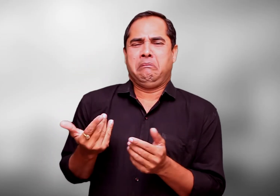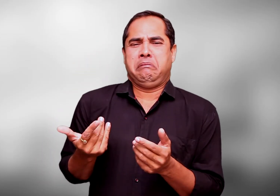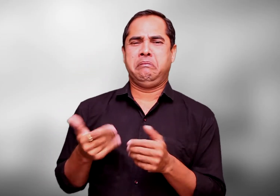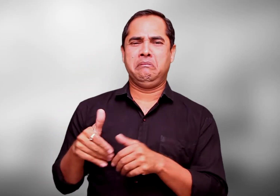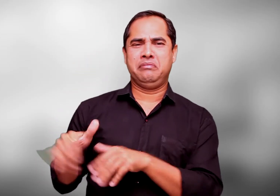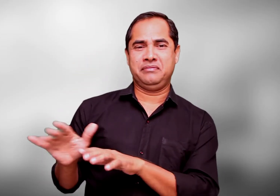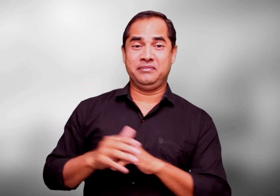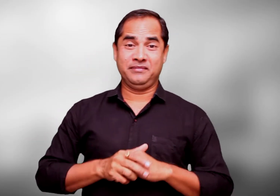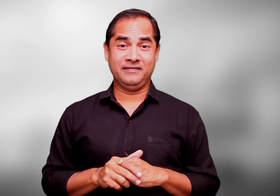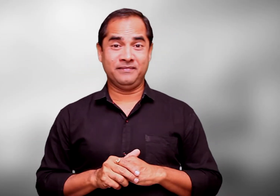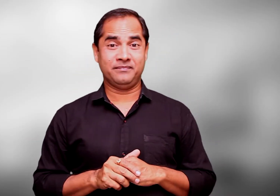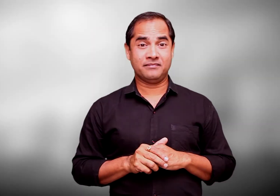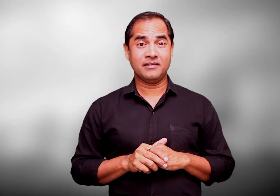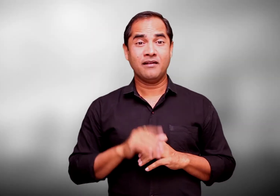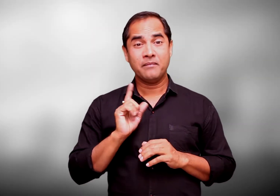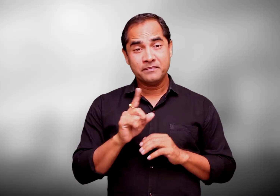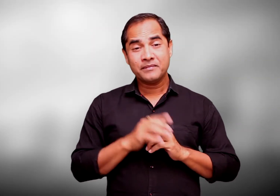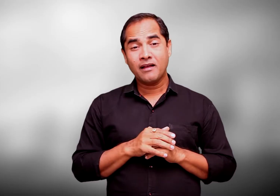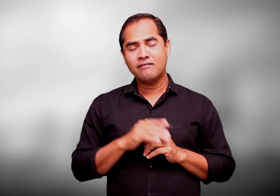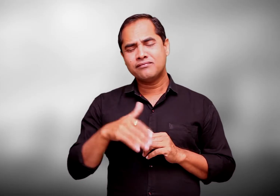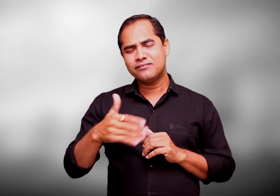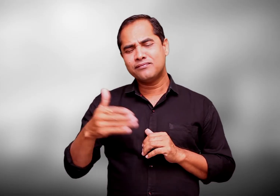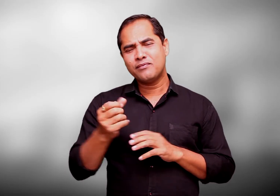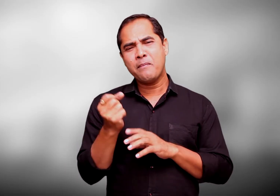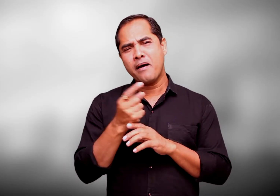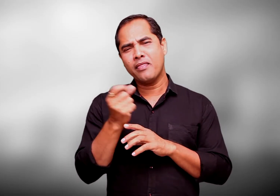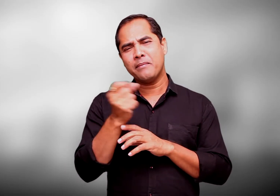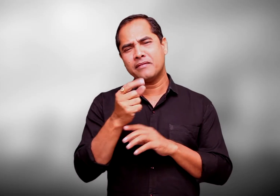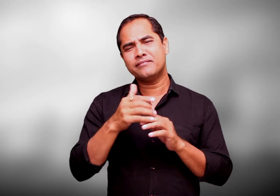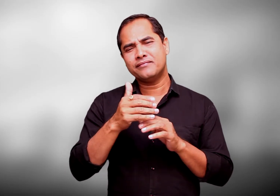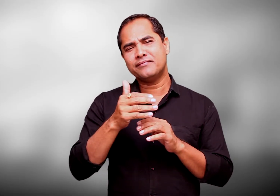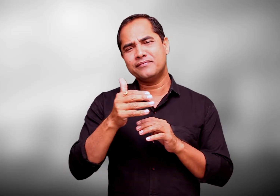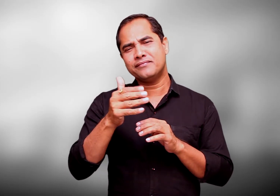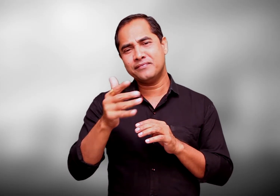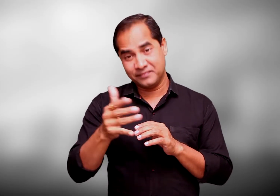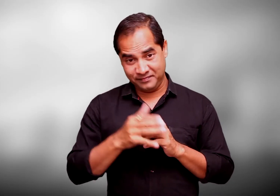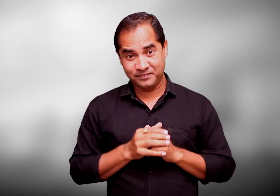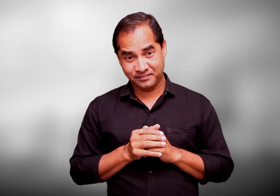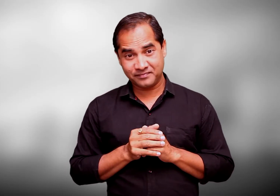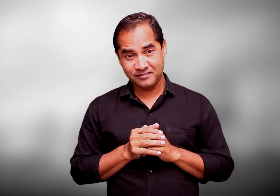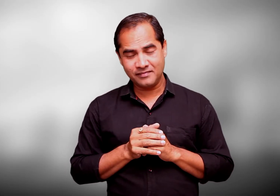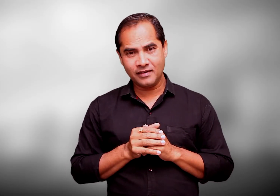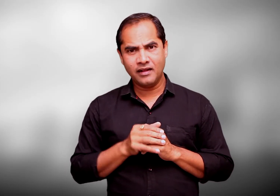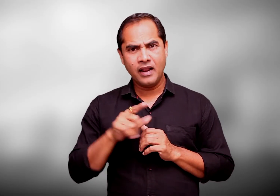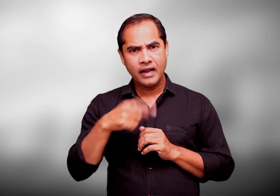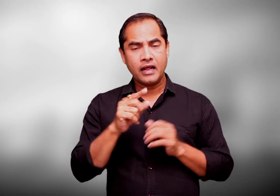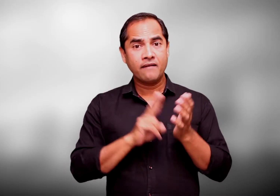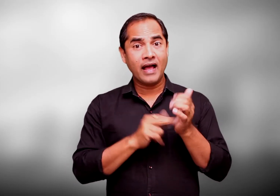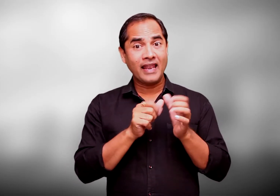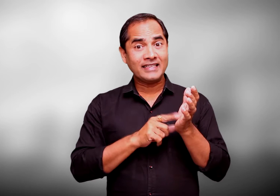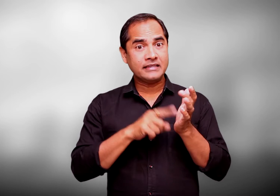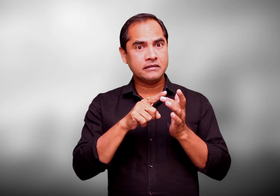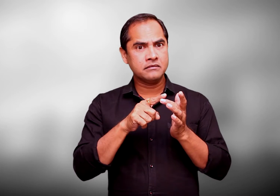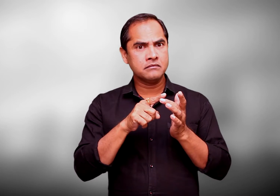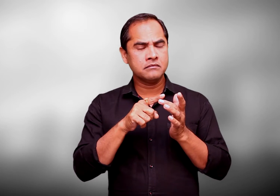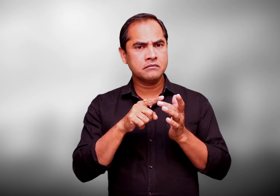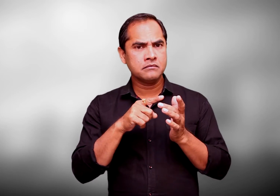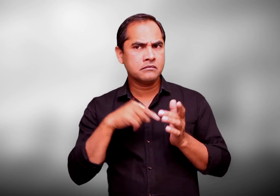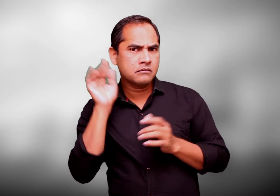disapproval. Over many days and months Valli listened carefully to the